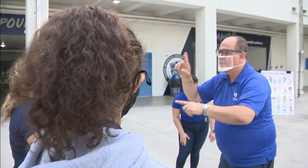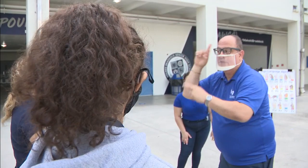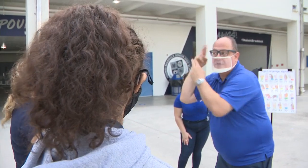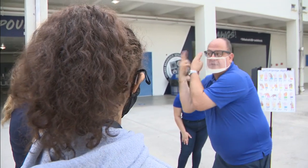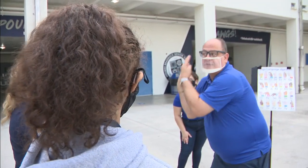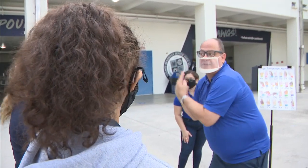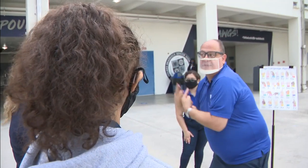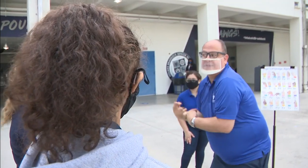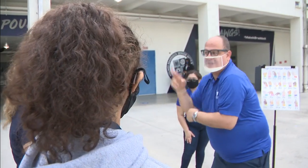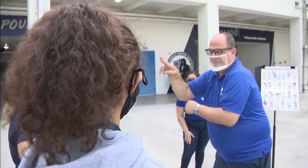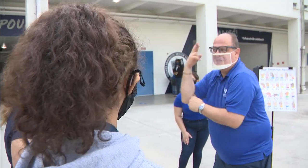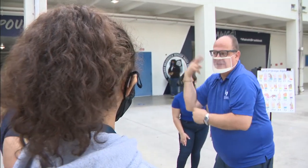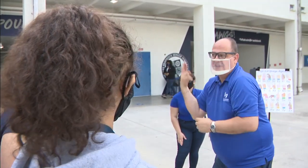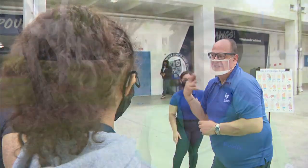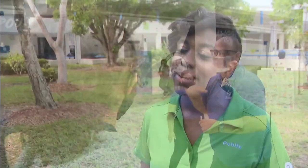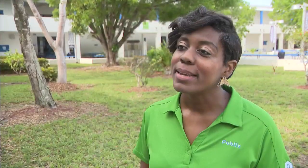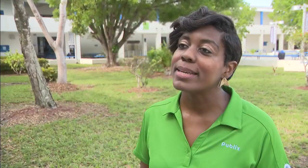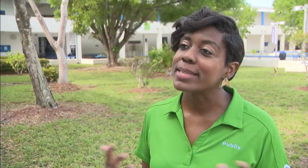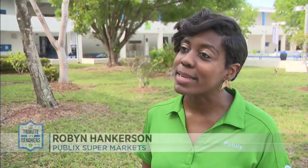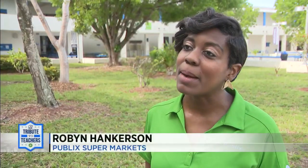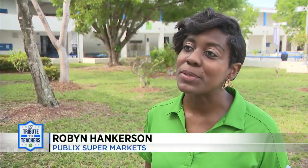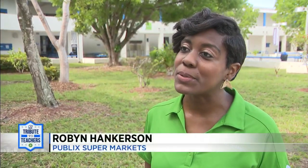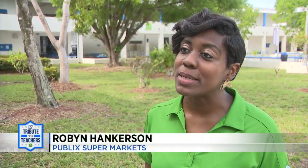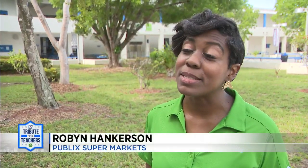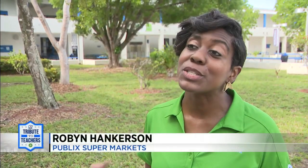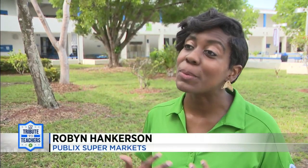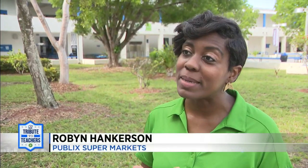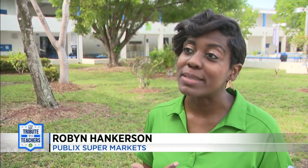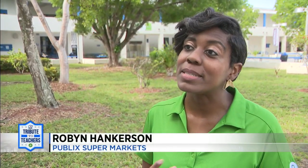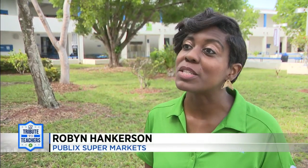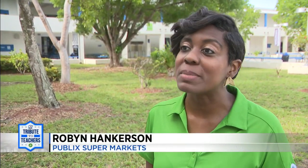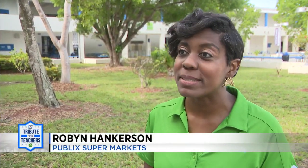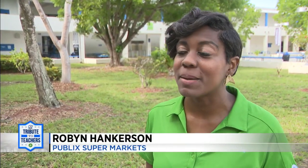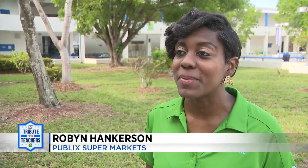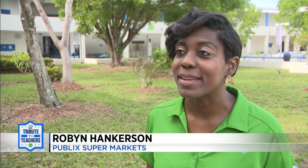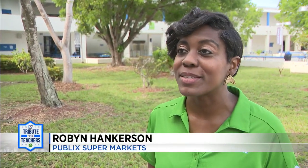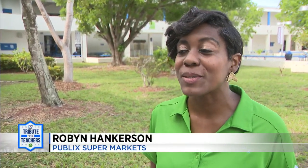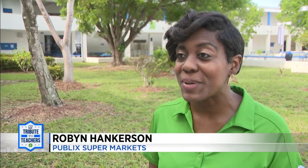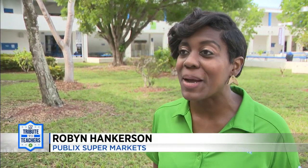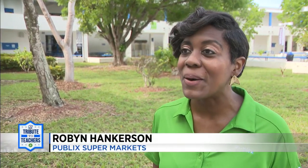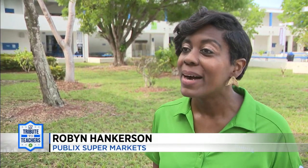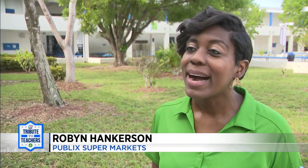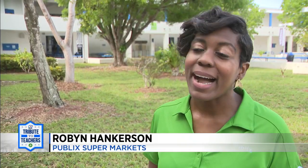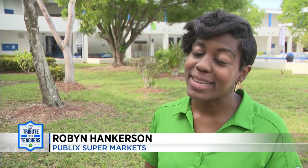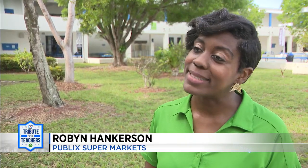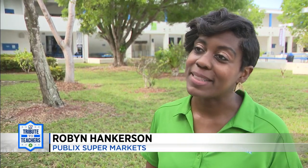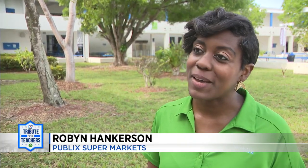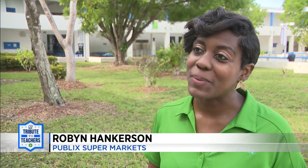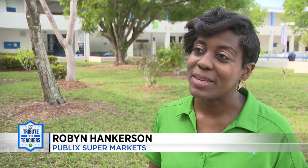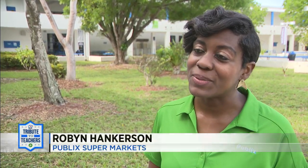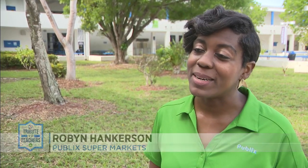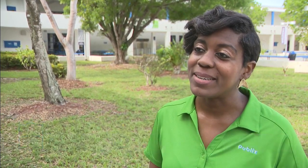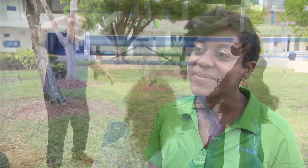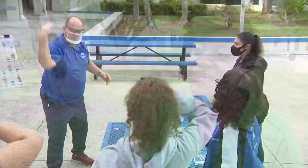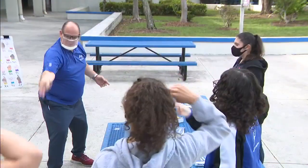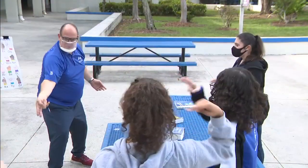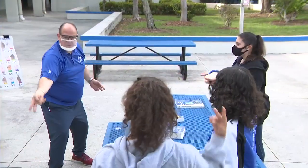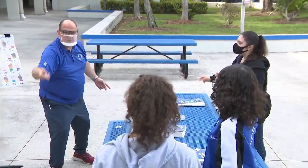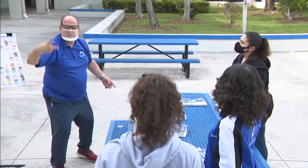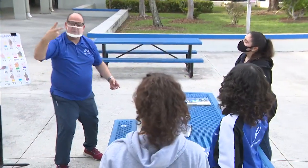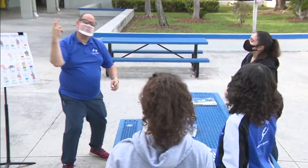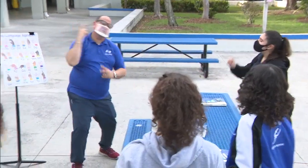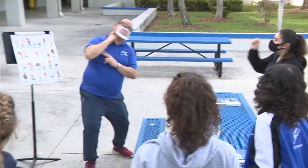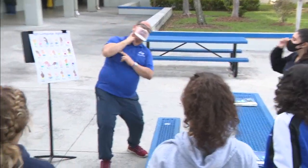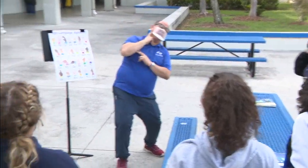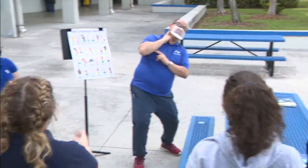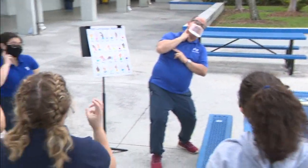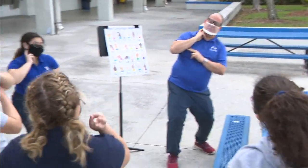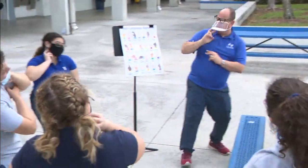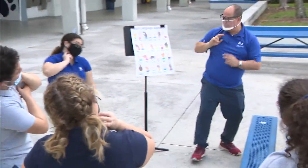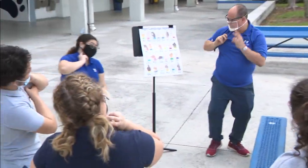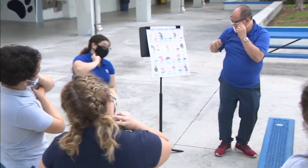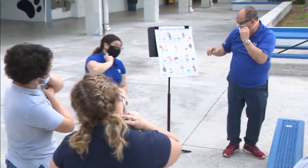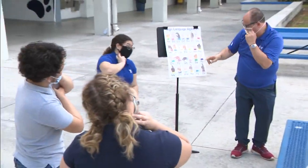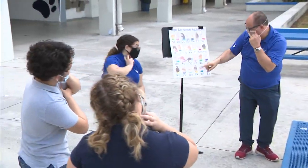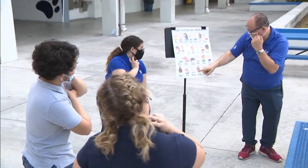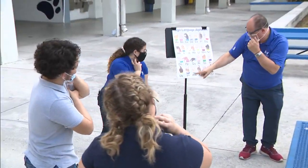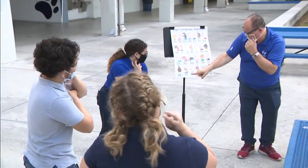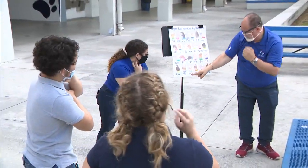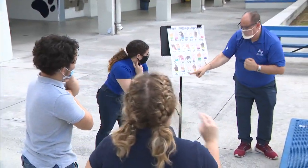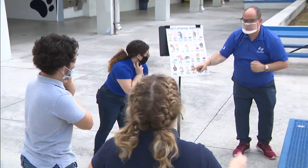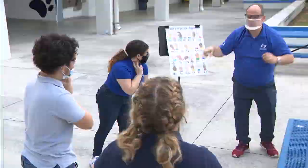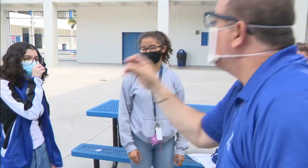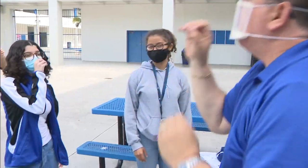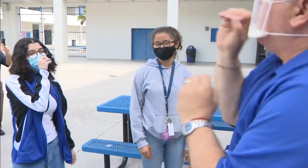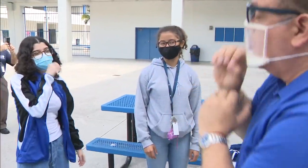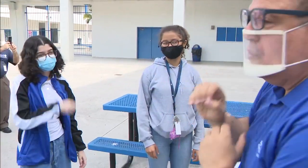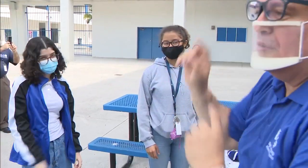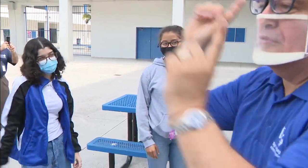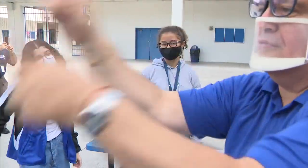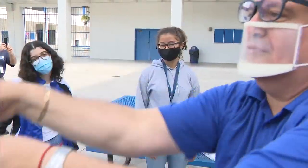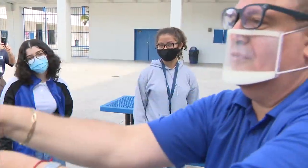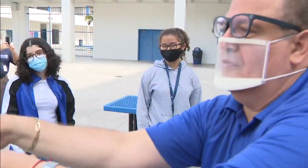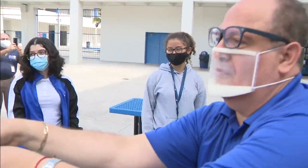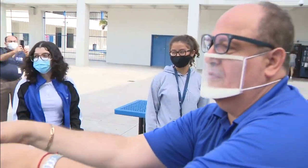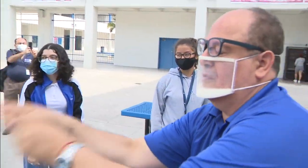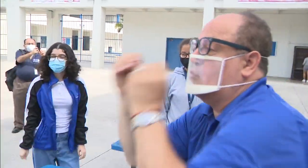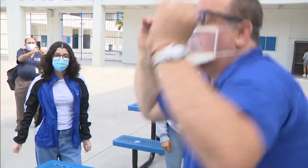HE'S SHOWING US HOW MUCH HE